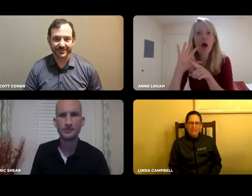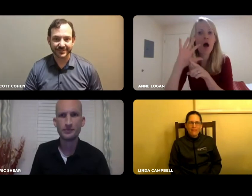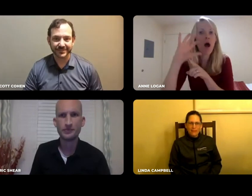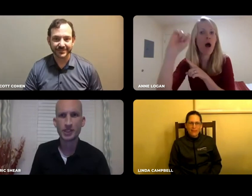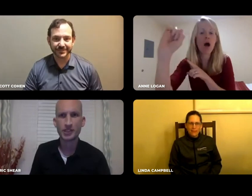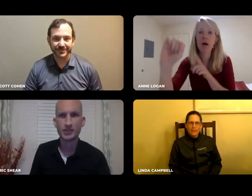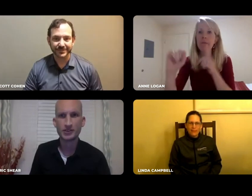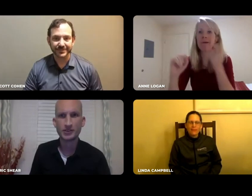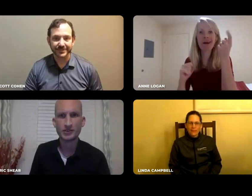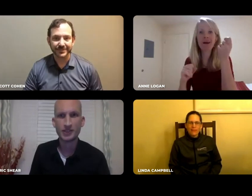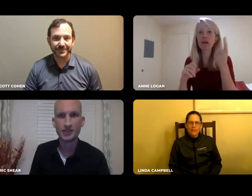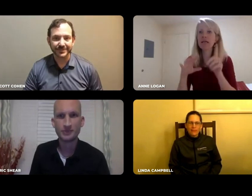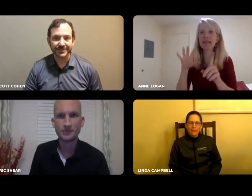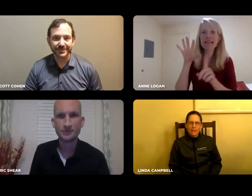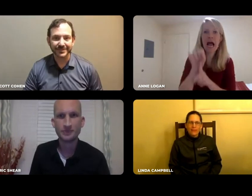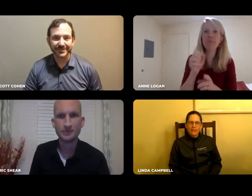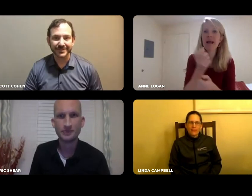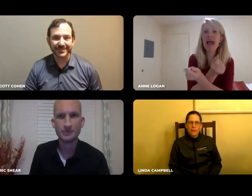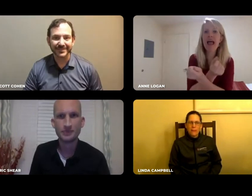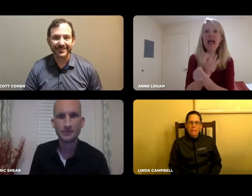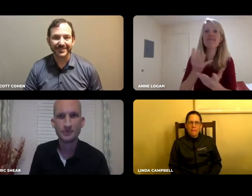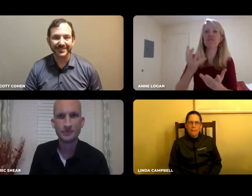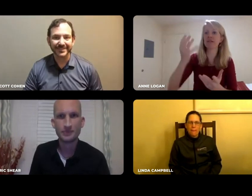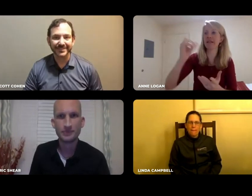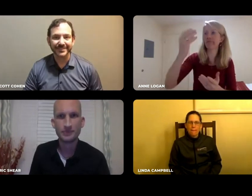It really captures everything.